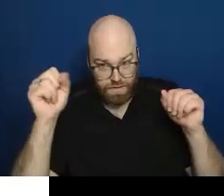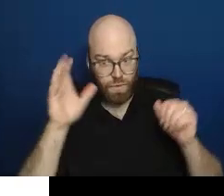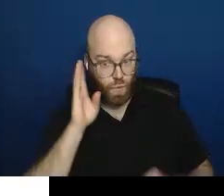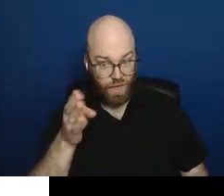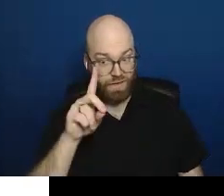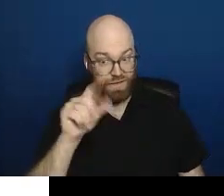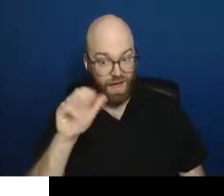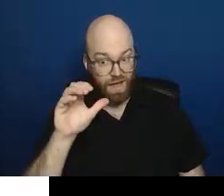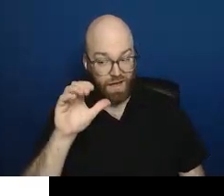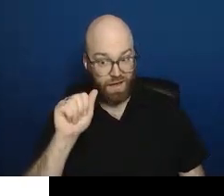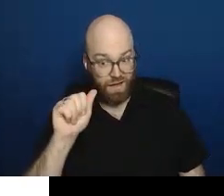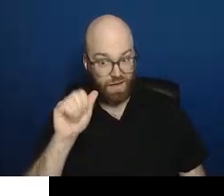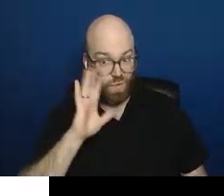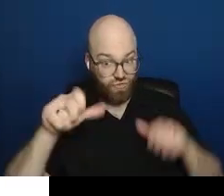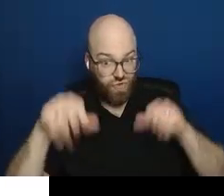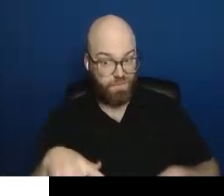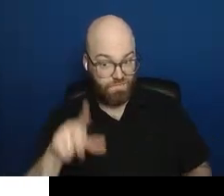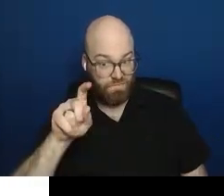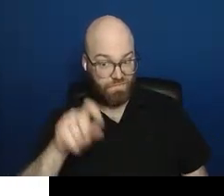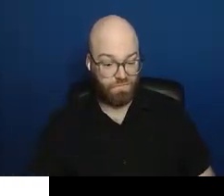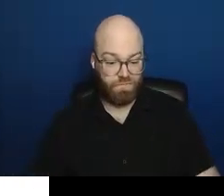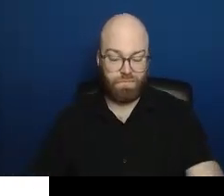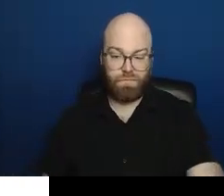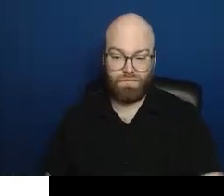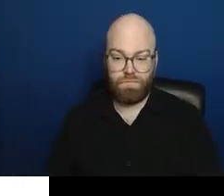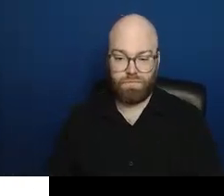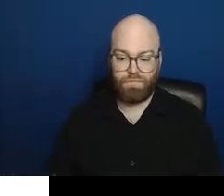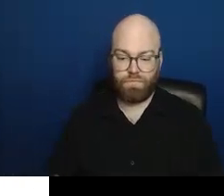So, we do anticipate,